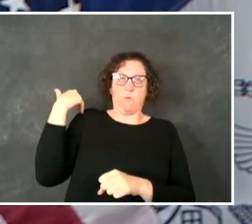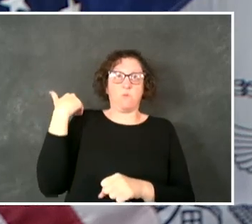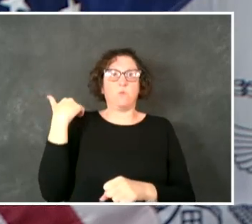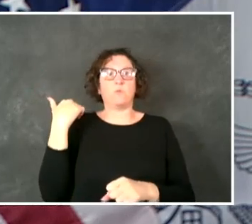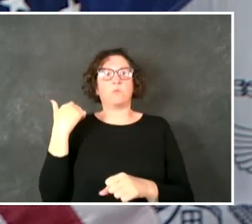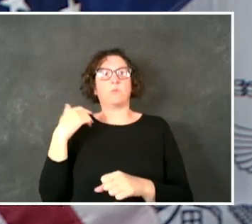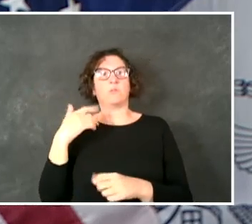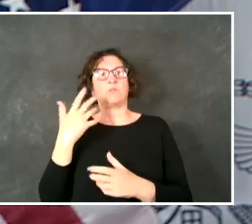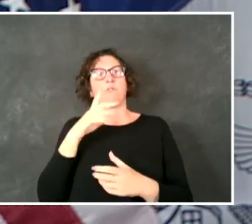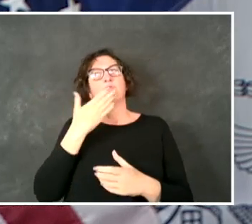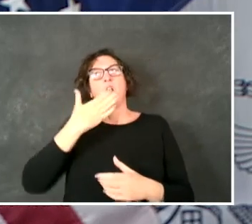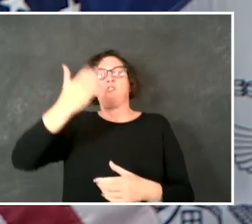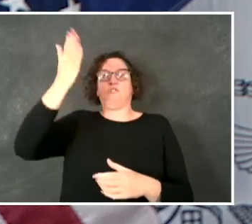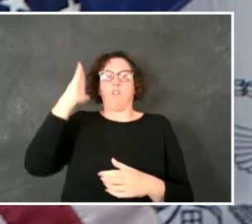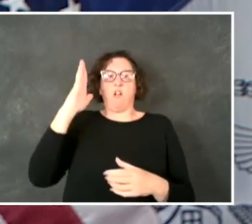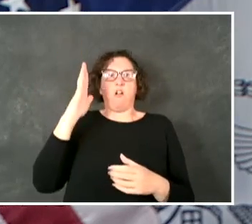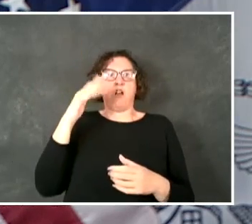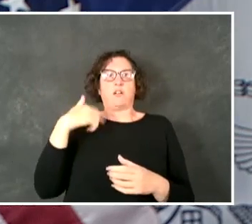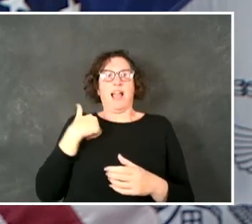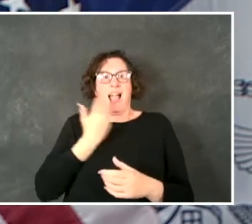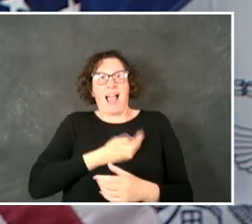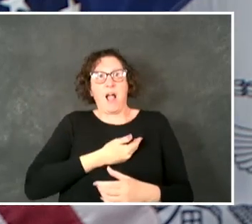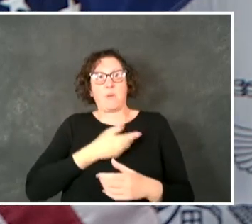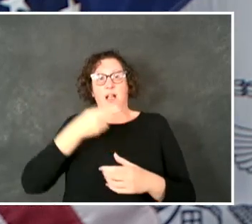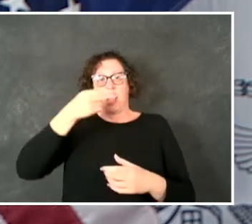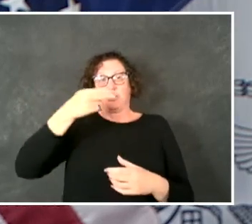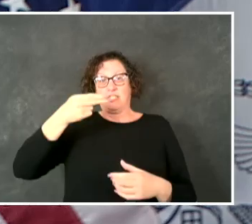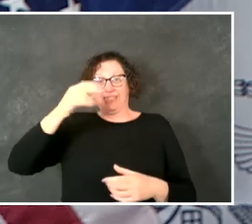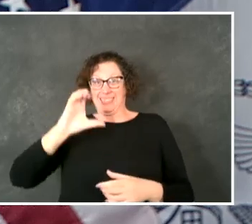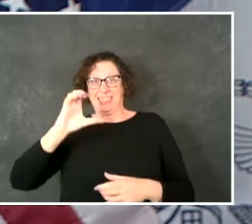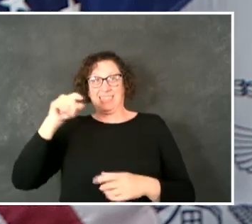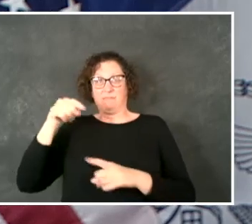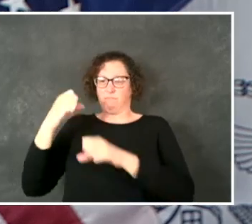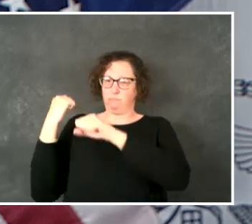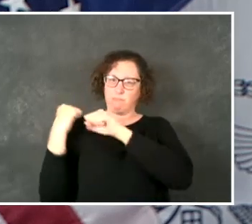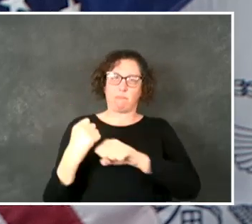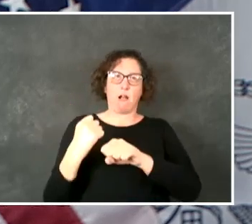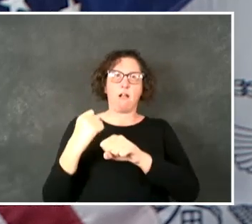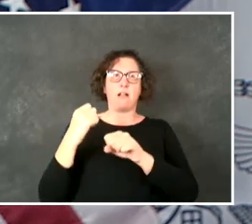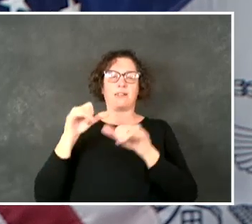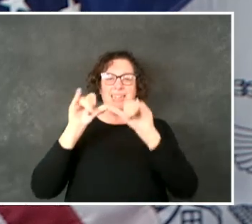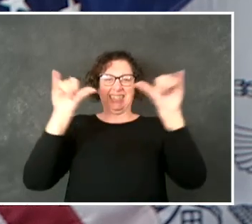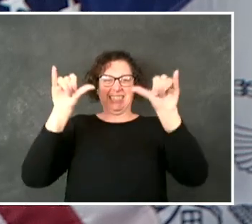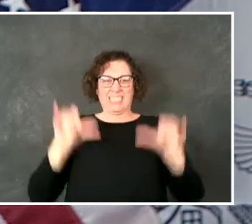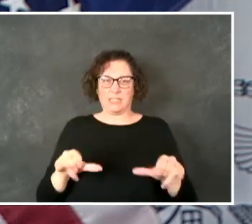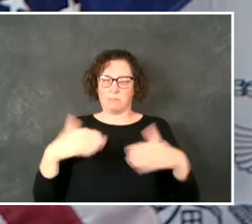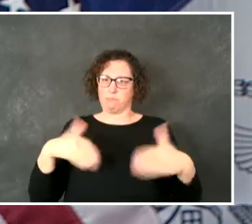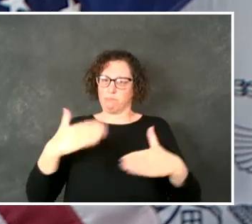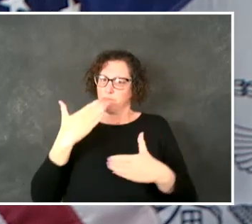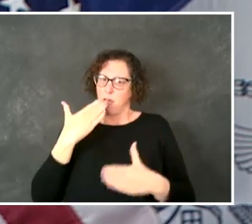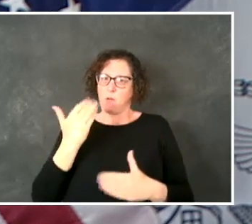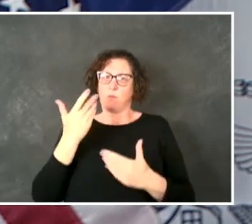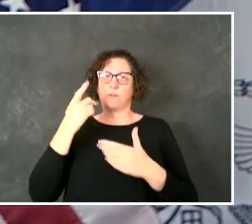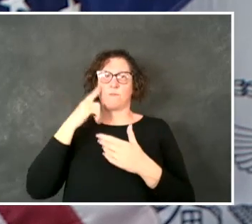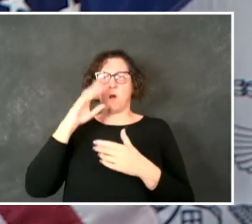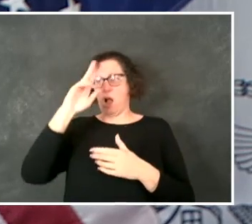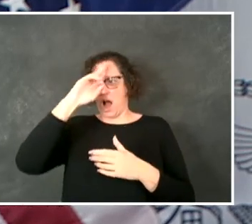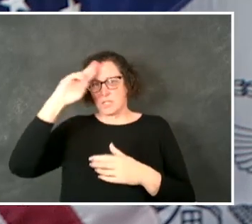AGO DEVOTED ITSELF TO HAVING A VERY STRONG PUBLIC HEALTH APPARATUS, HEALTH AND HOSPITAL,